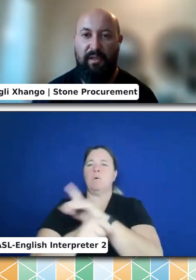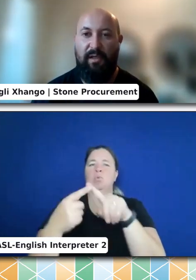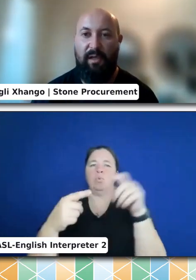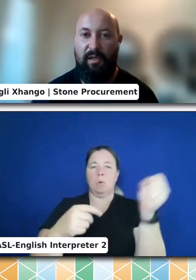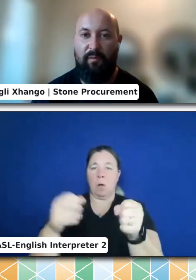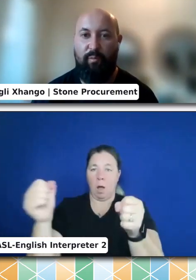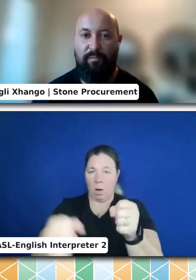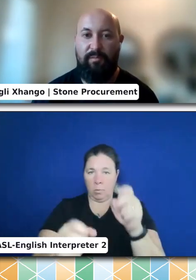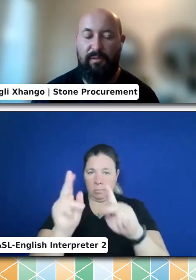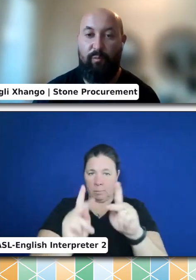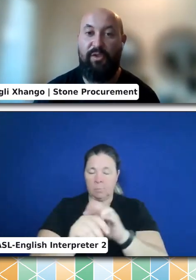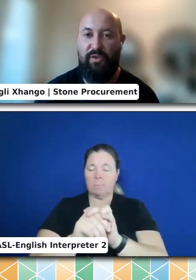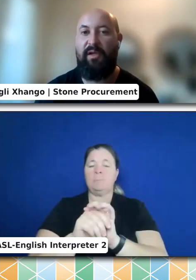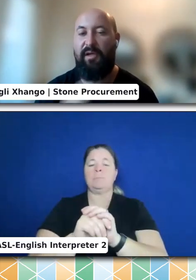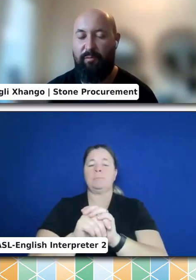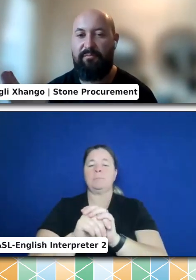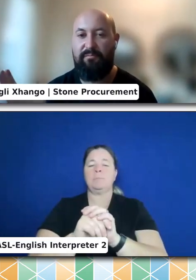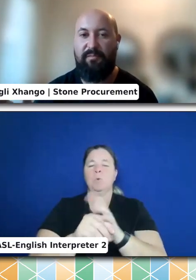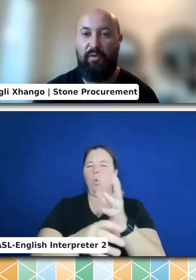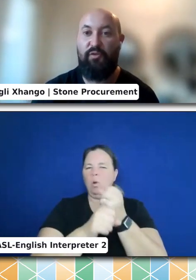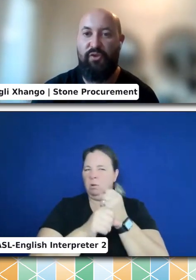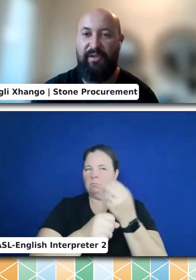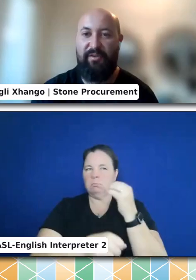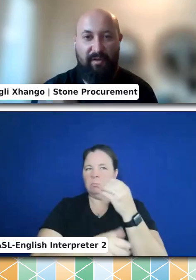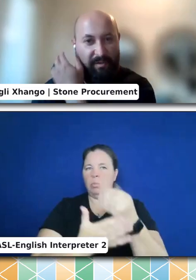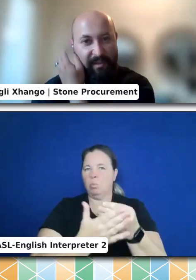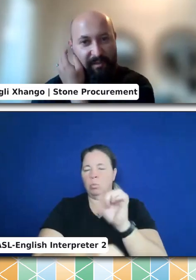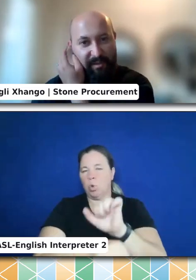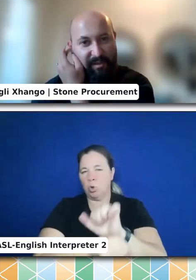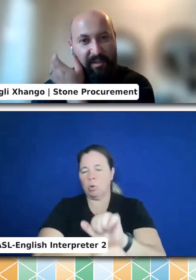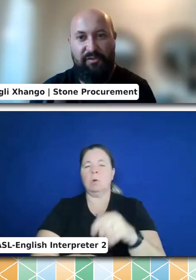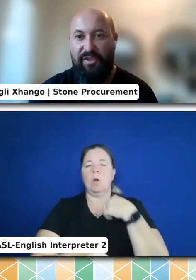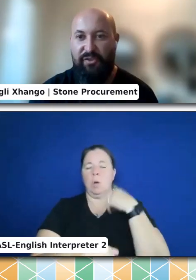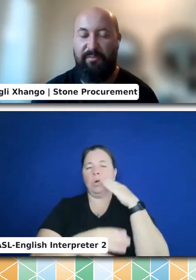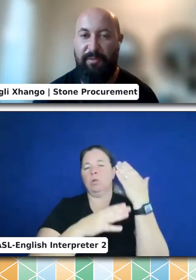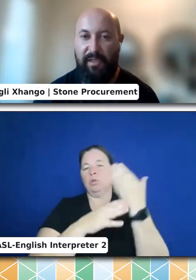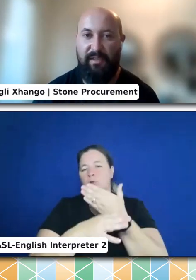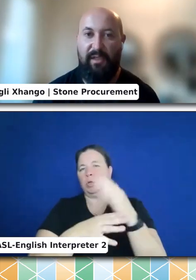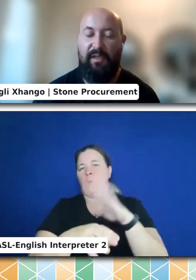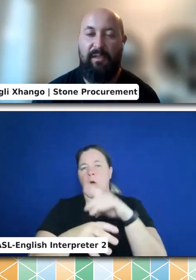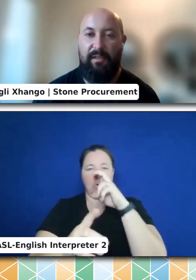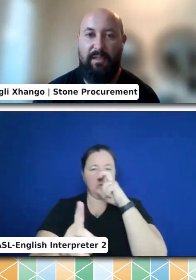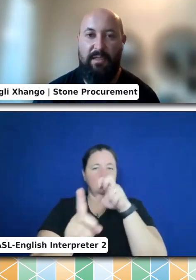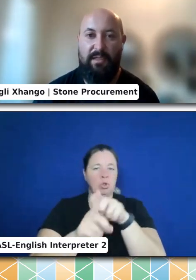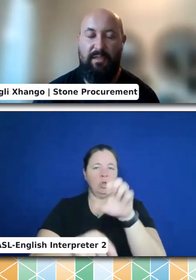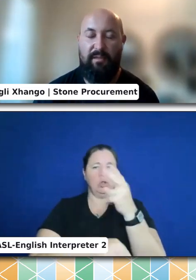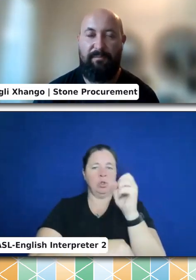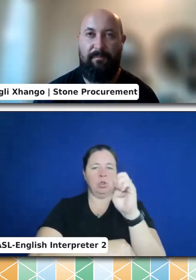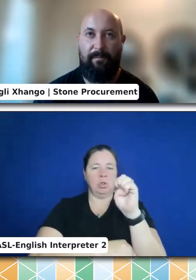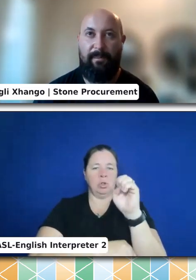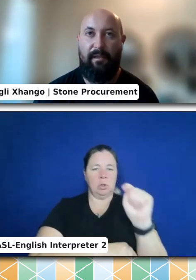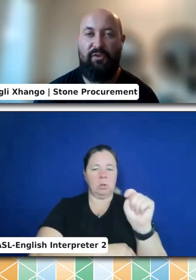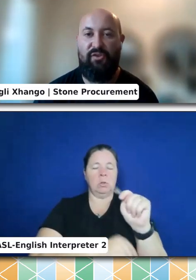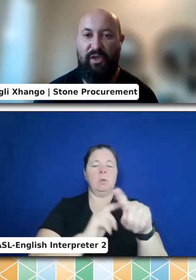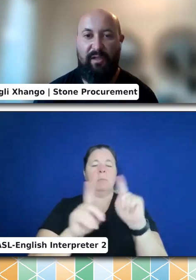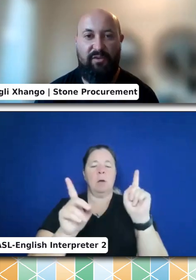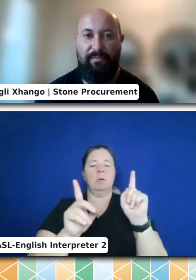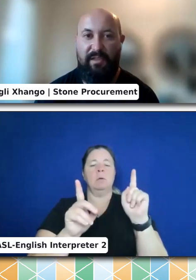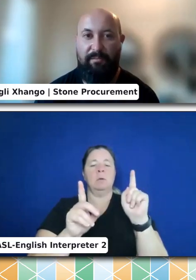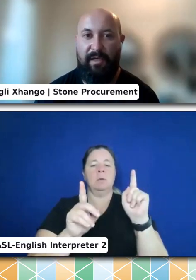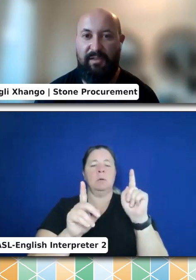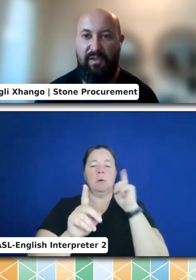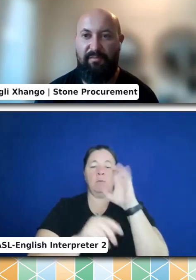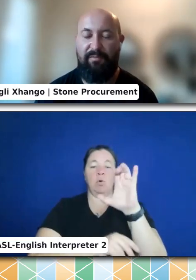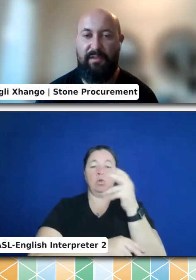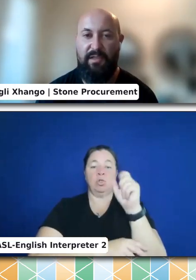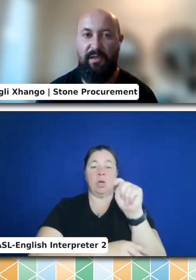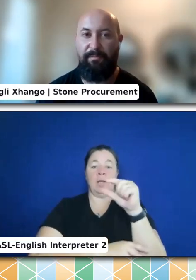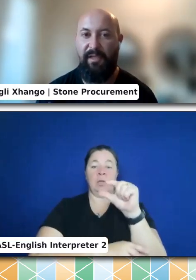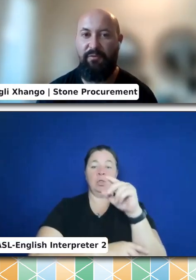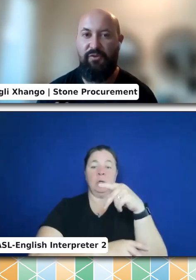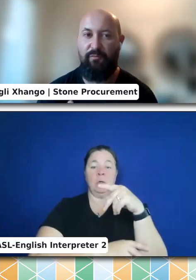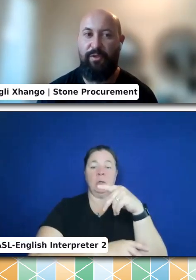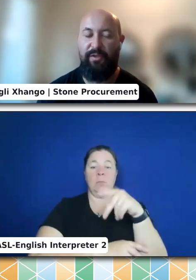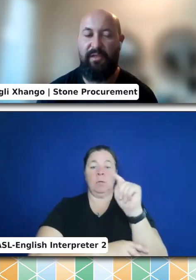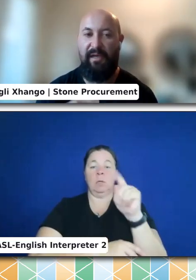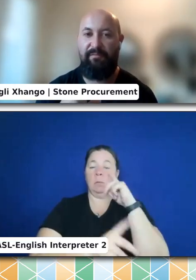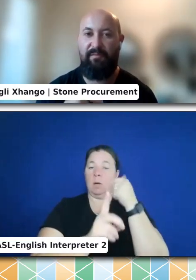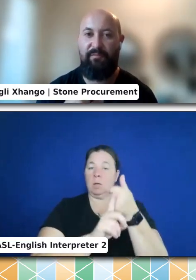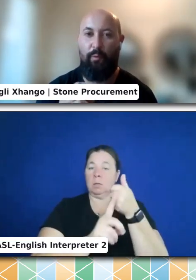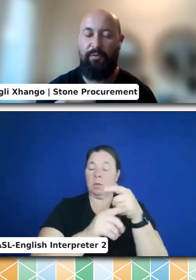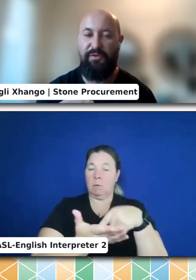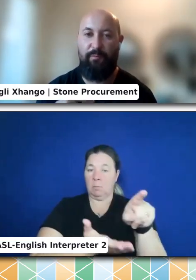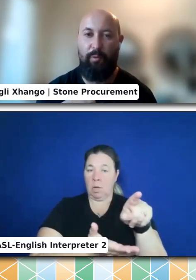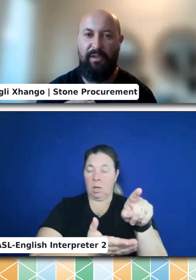Uh, which I will also share on that on the cheat sheet, but… the… just chat GPT by itself, the paid version where you can have folders for it.